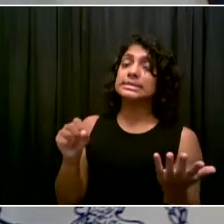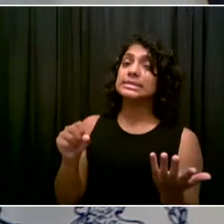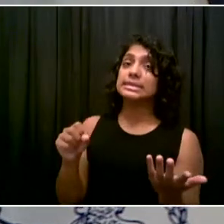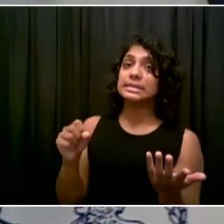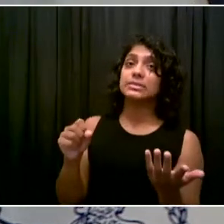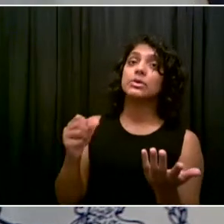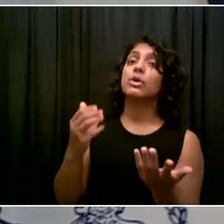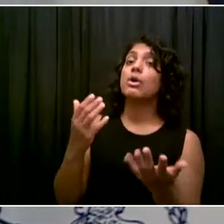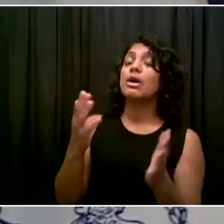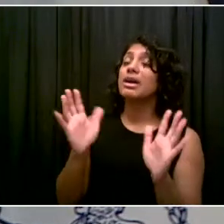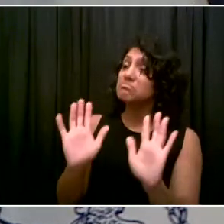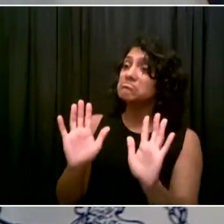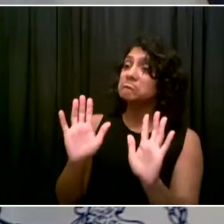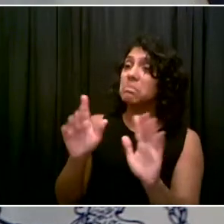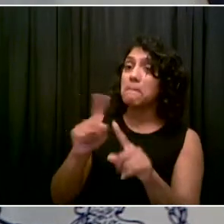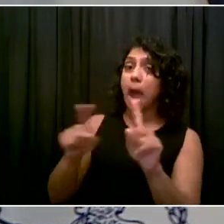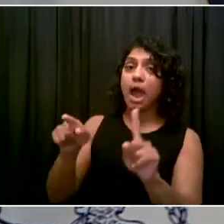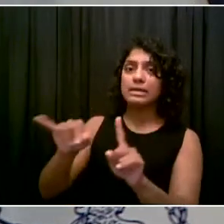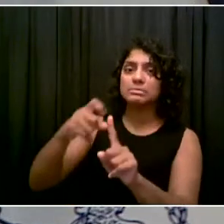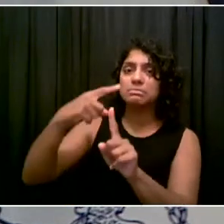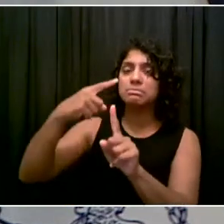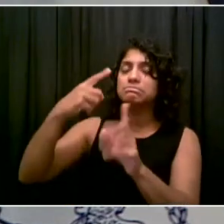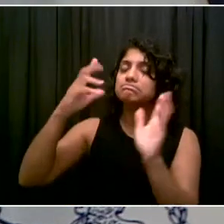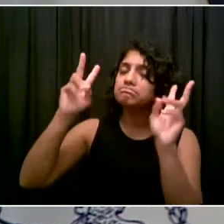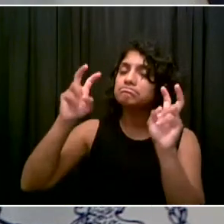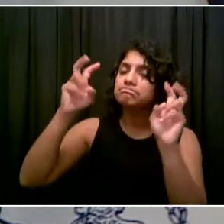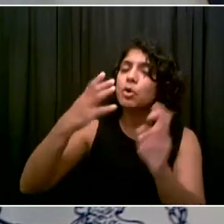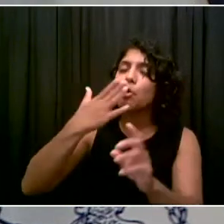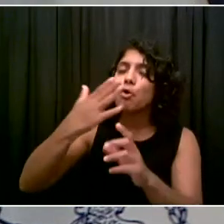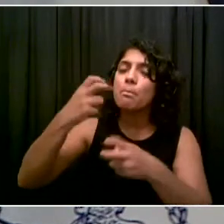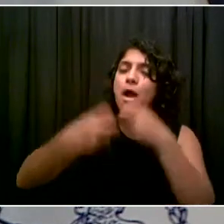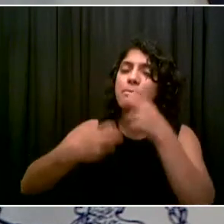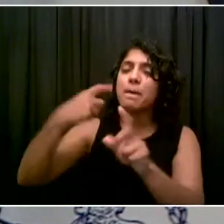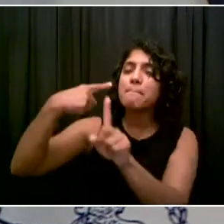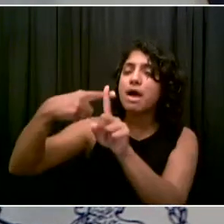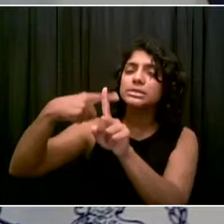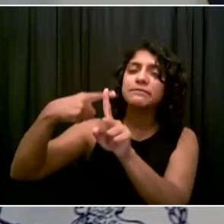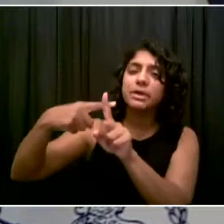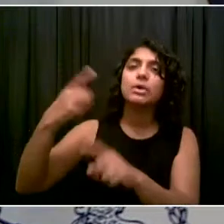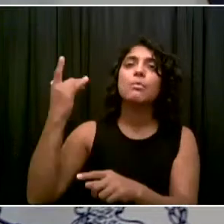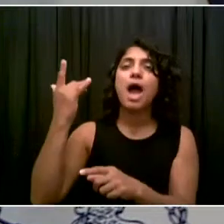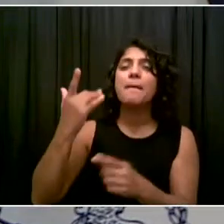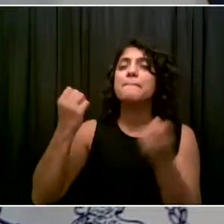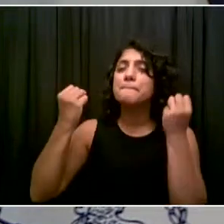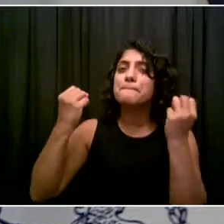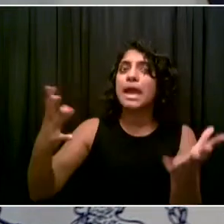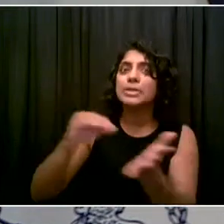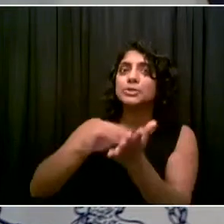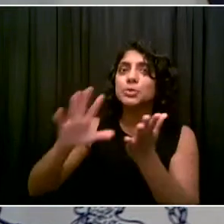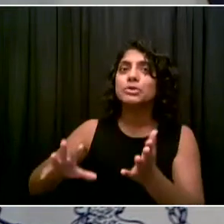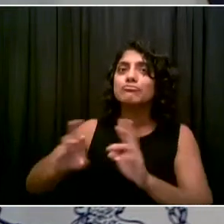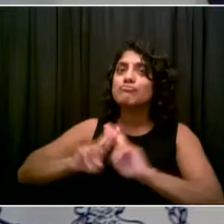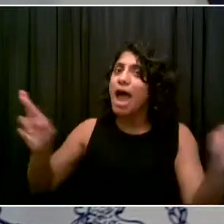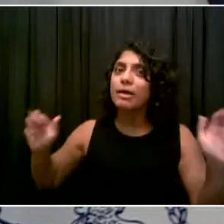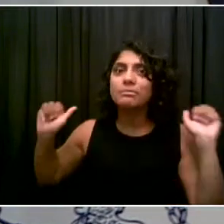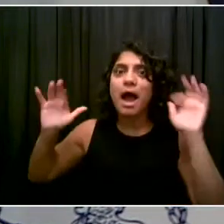LET ME SAY ON THE OUTSET. THE UNDERLYING REALITY HERE IS A GOOD THING. A LOT OF PARNTES